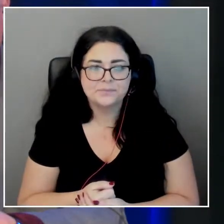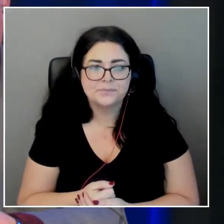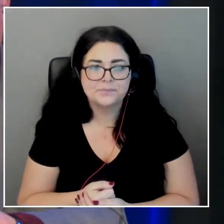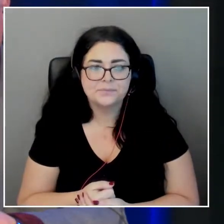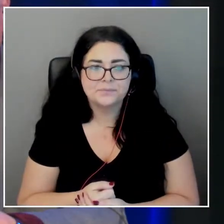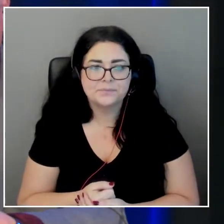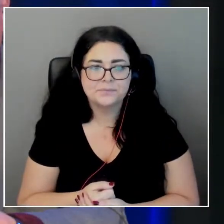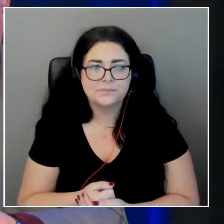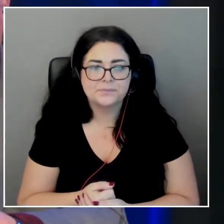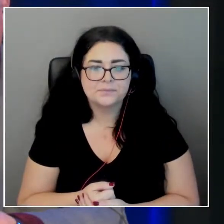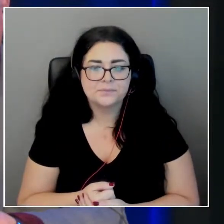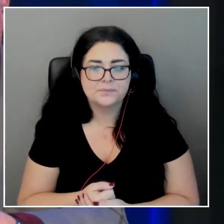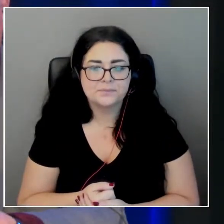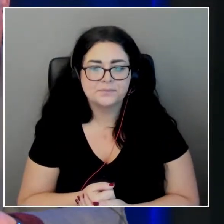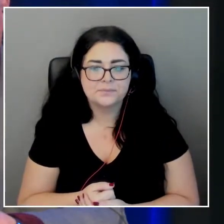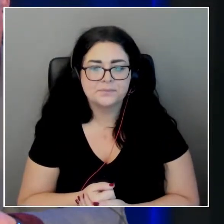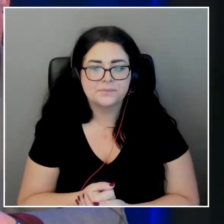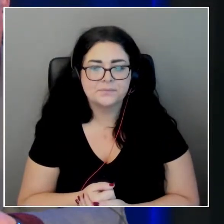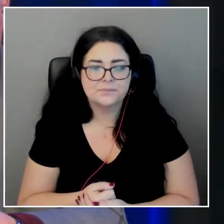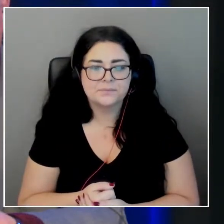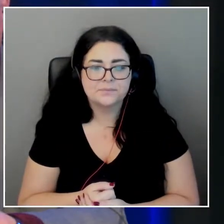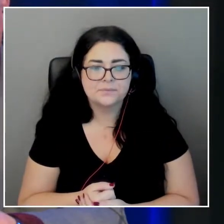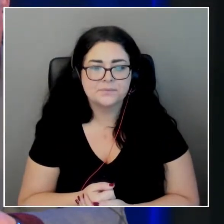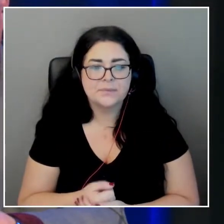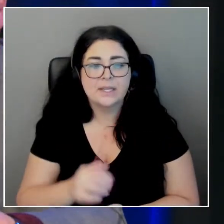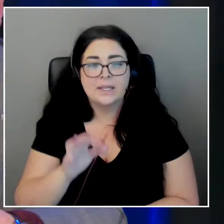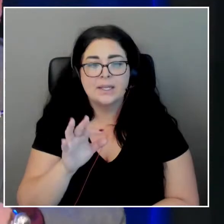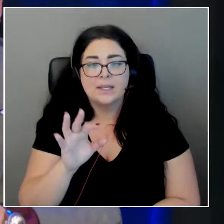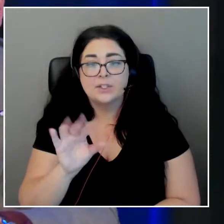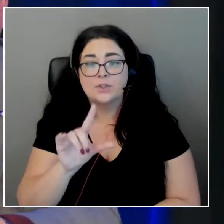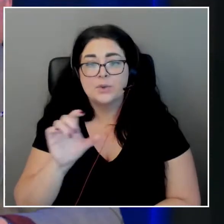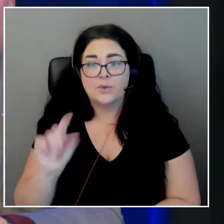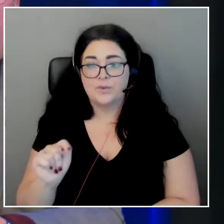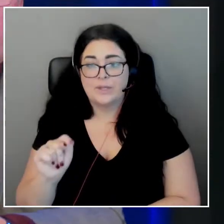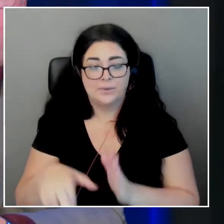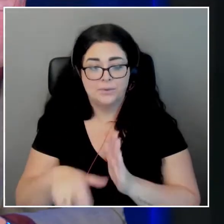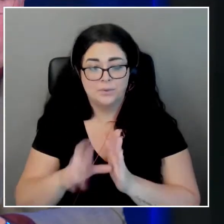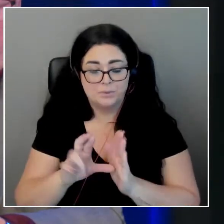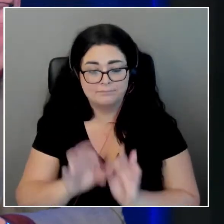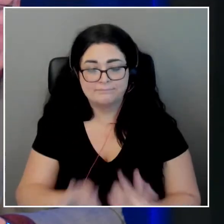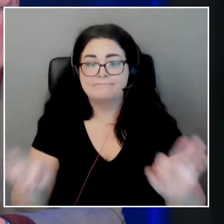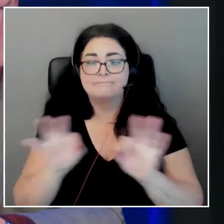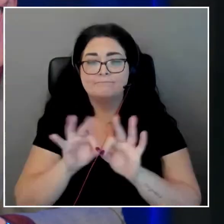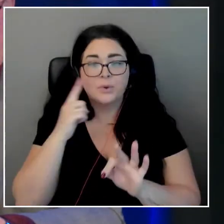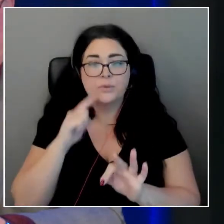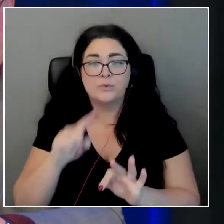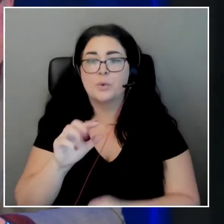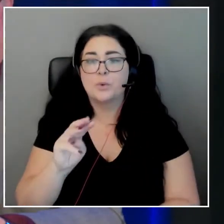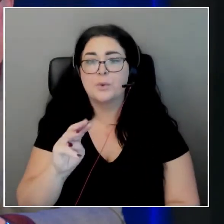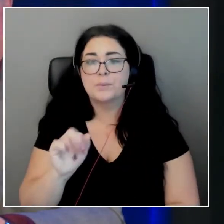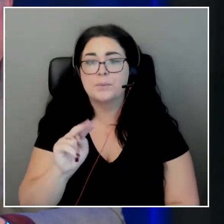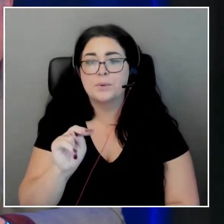To that end, fleet renewal is always a priority at Marine Atlantic. Throughout the year, Marine Atlantic continued the development